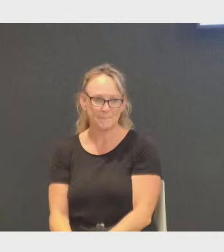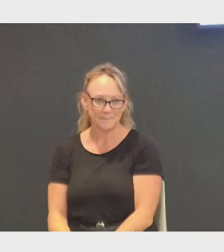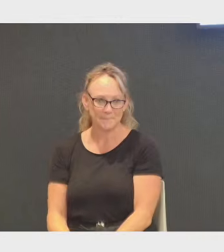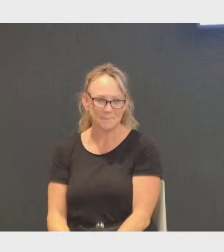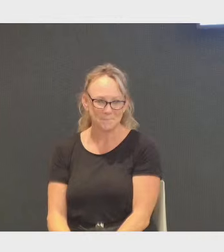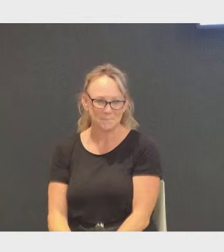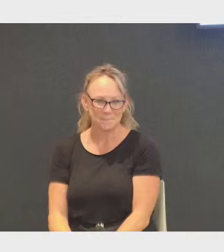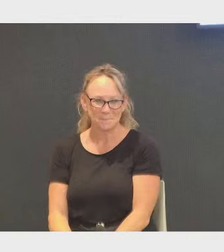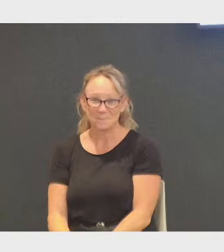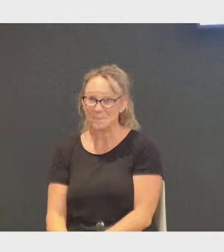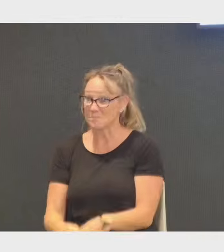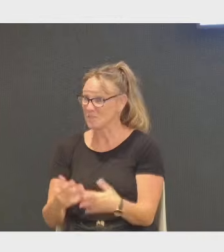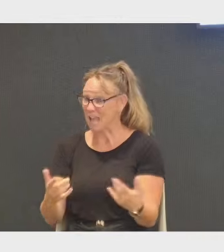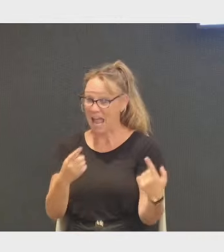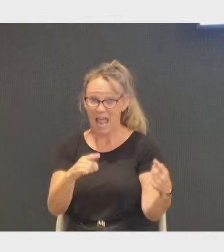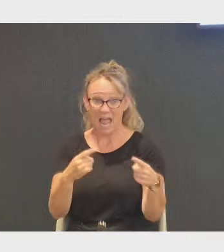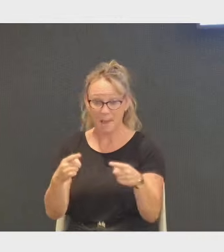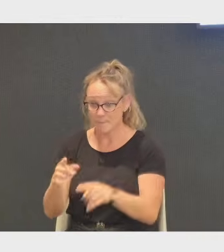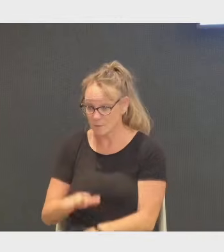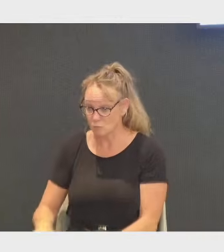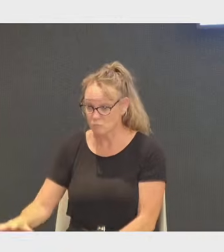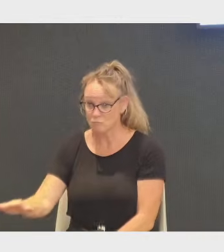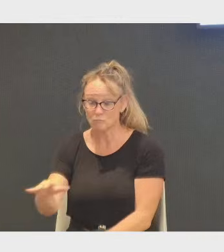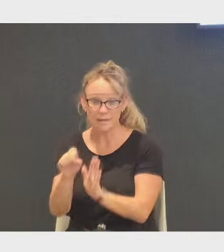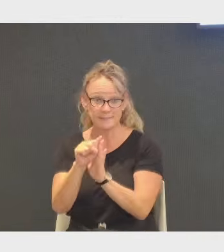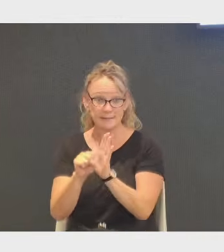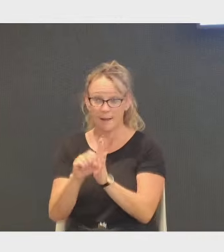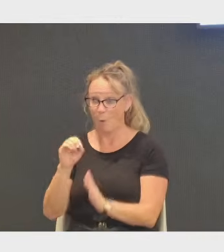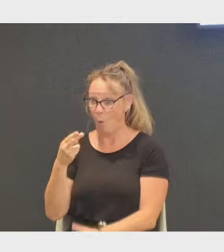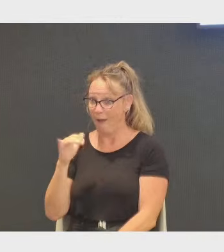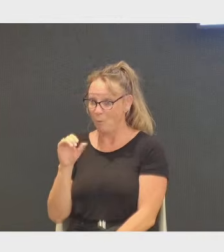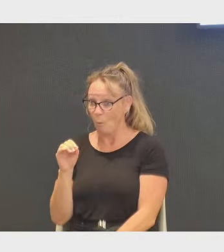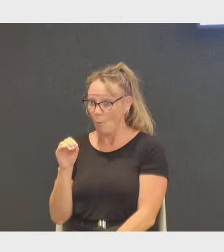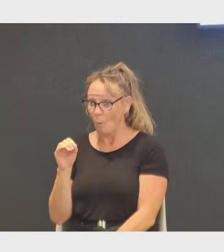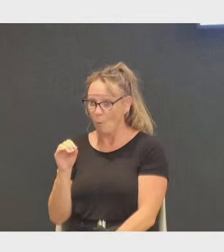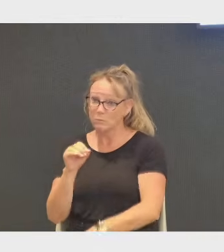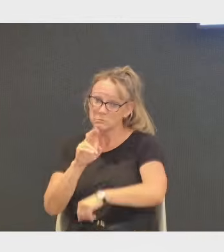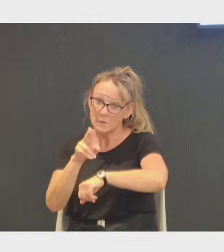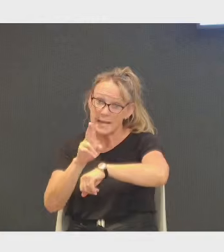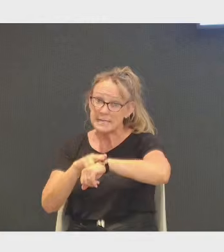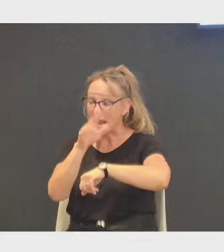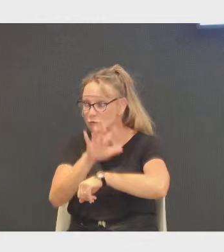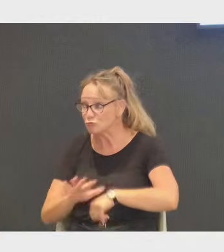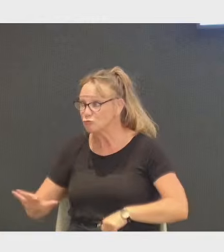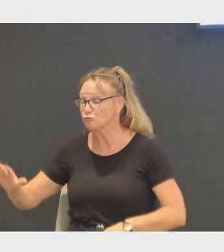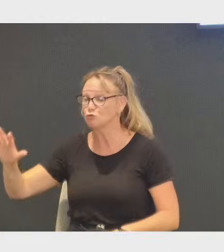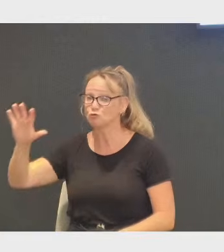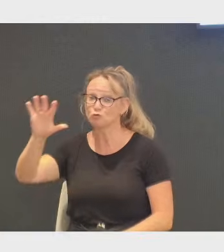throughout the state of Ohio nationally at some some levels too. It is important to note that